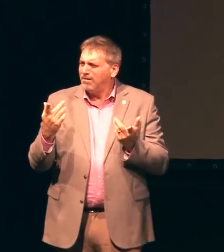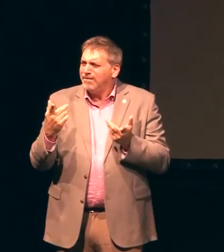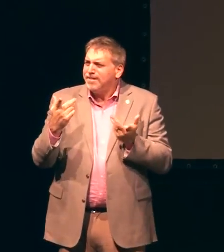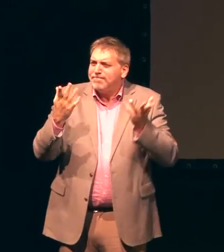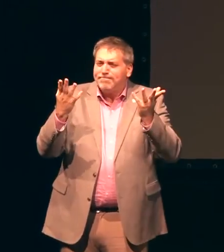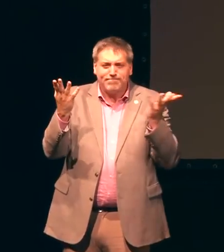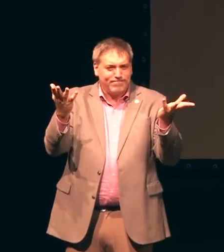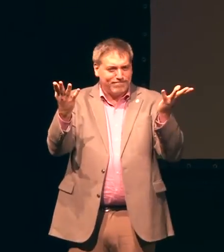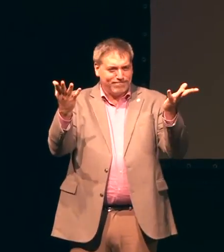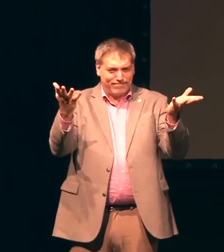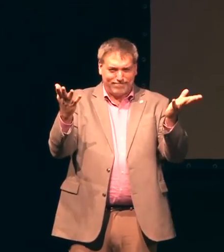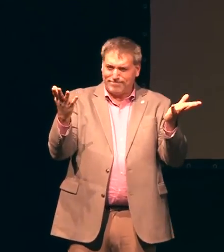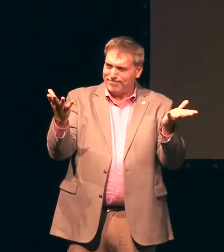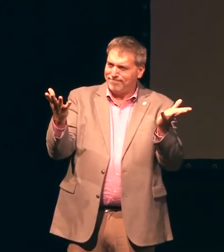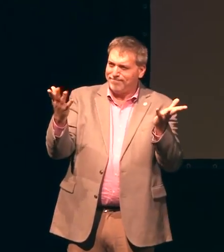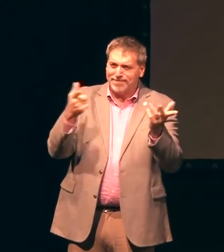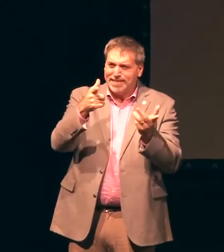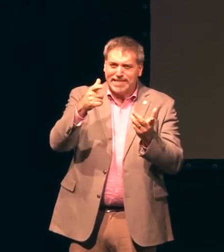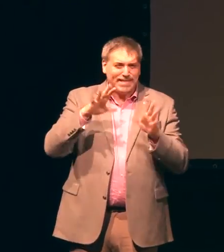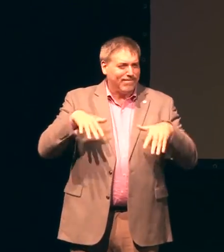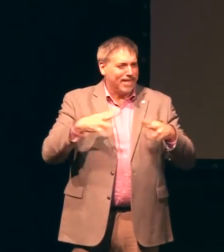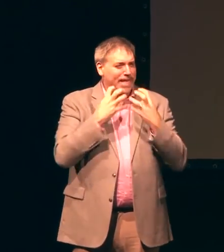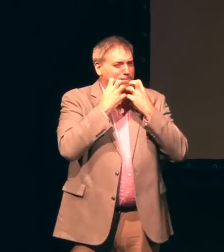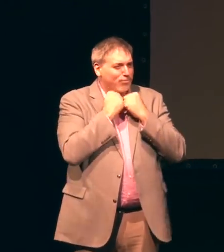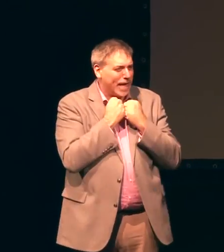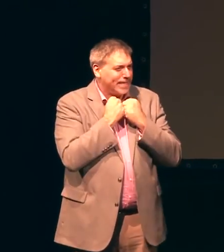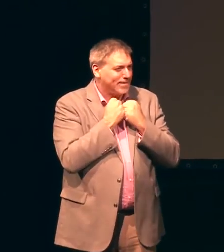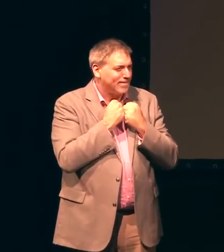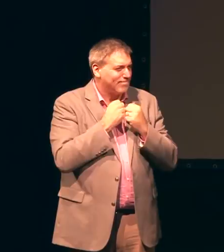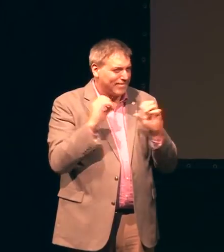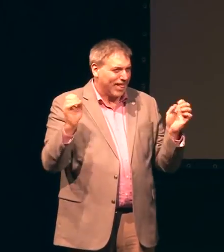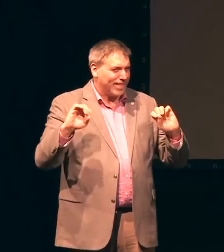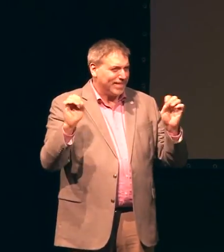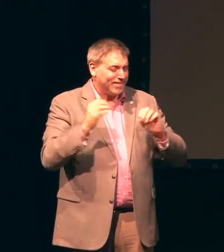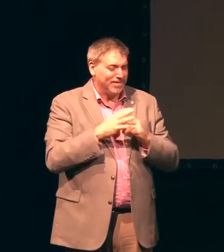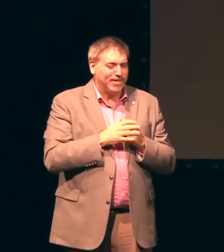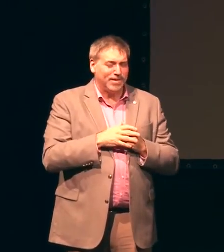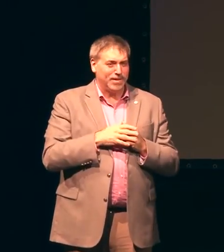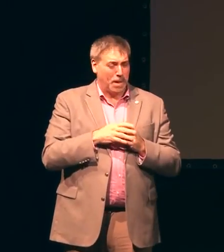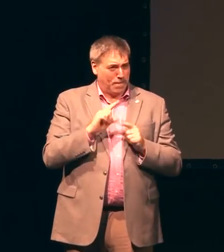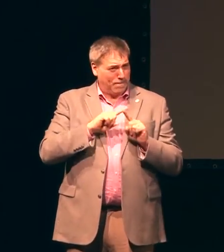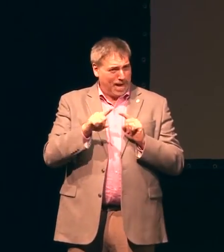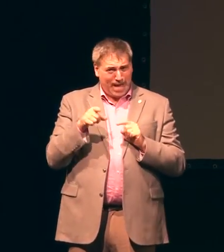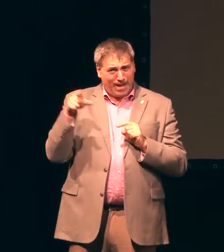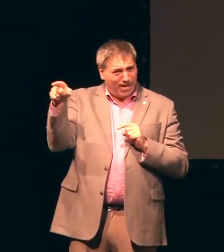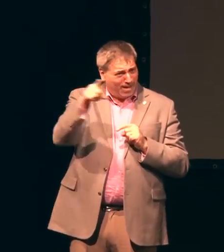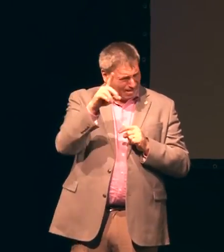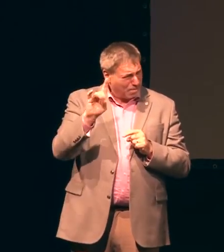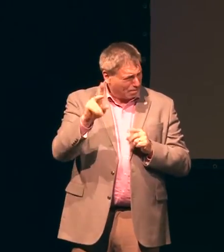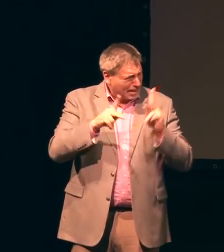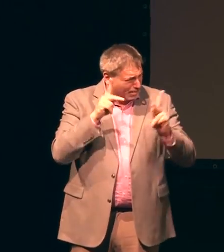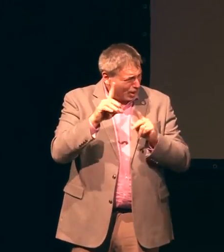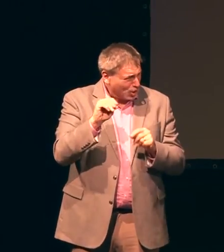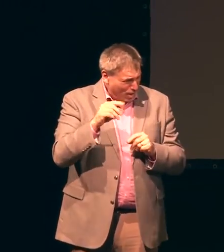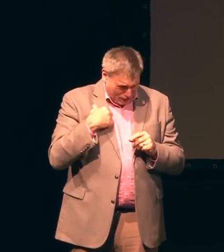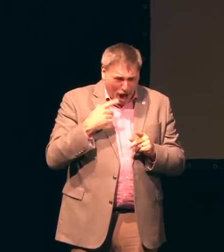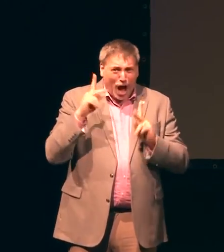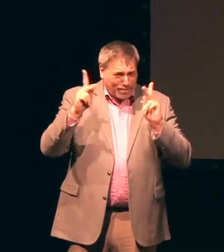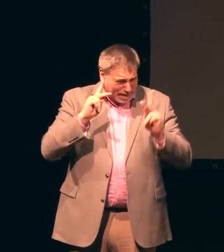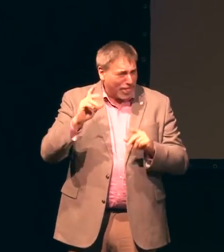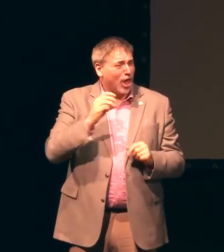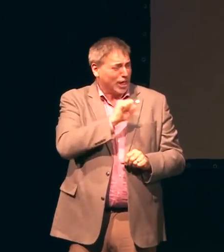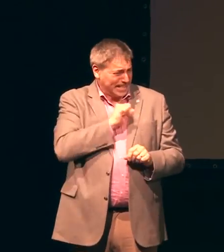to hear or see, just to have that moment just maybe they would embrace it but they don't.